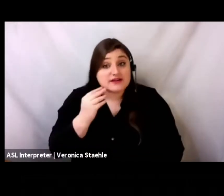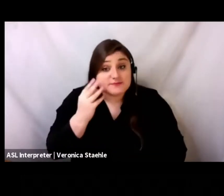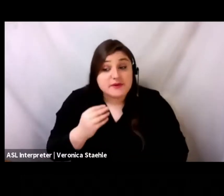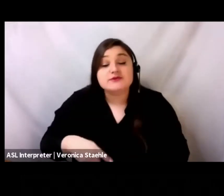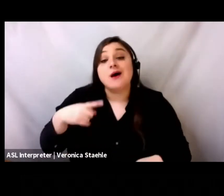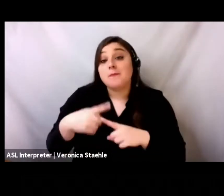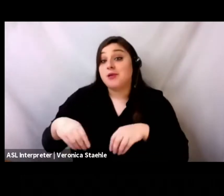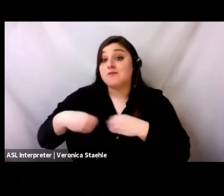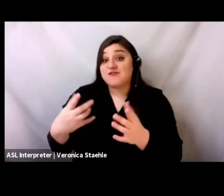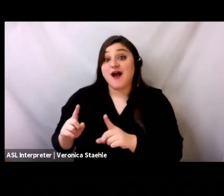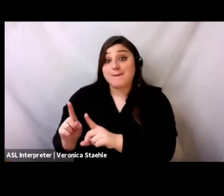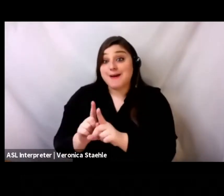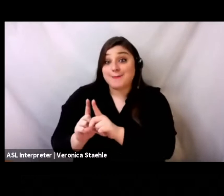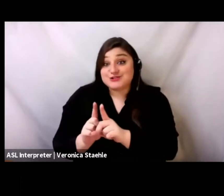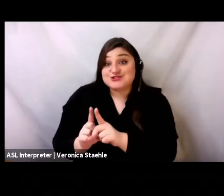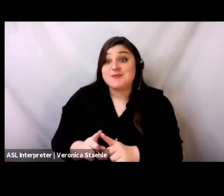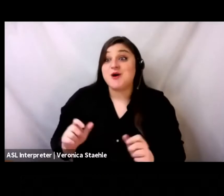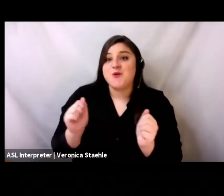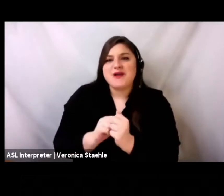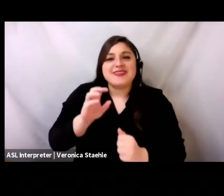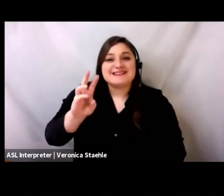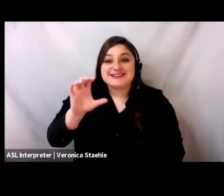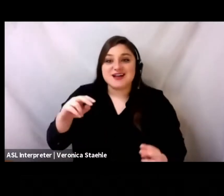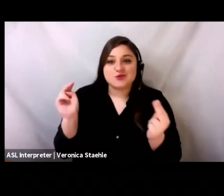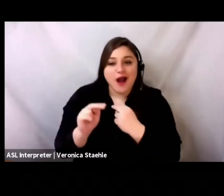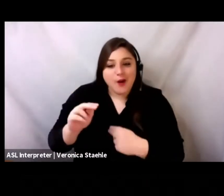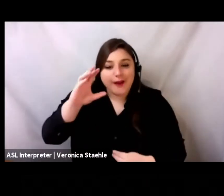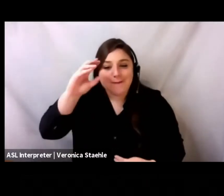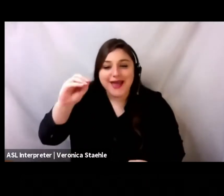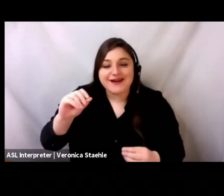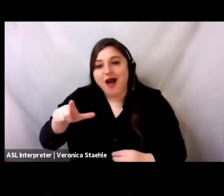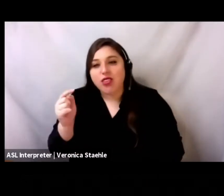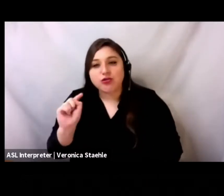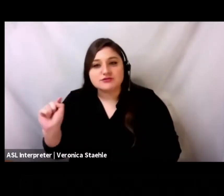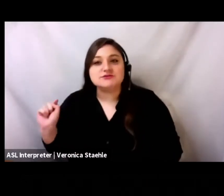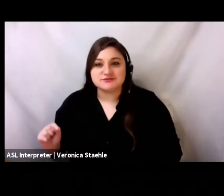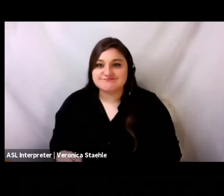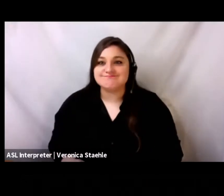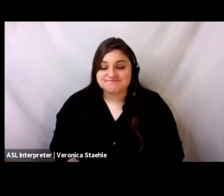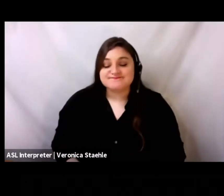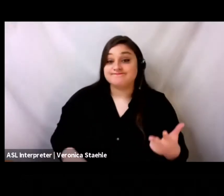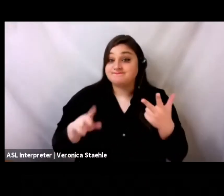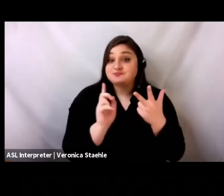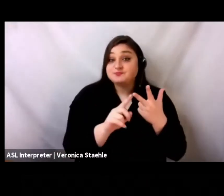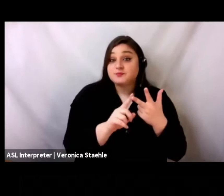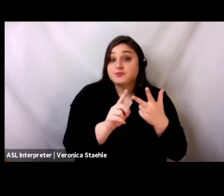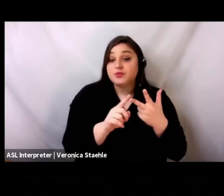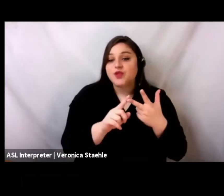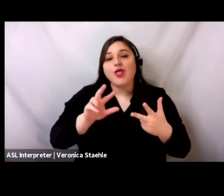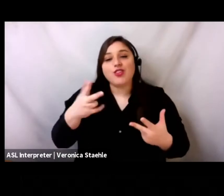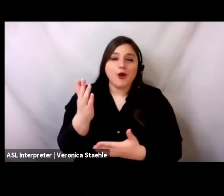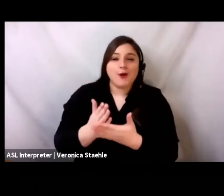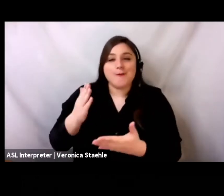Browde from 600 HIGHWAYMEN and Nia Love. Then the third umbrella, I like to call it,